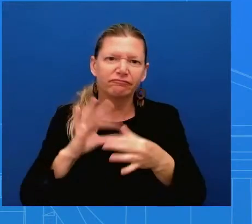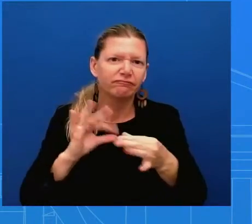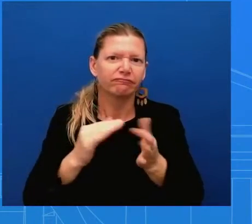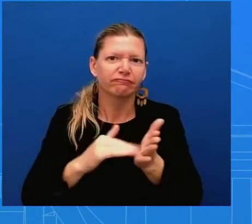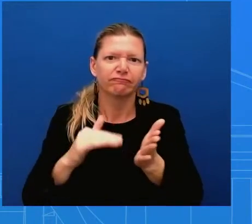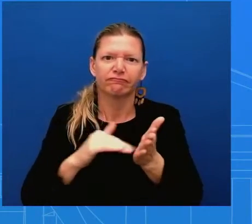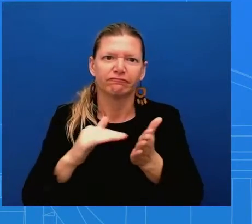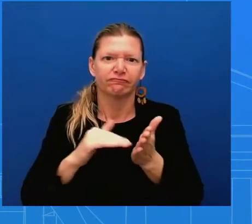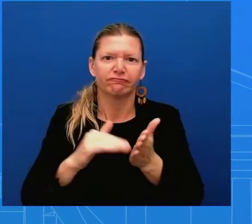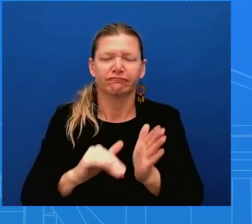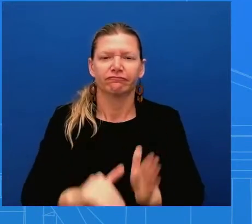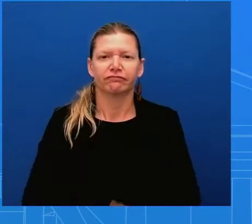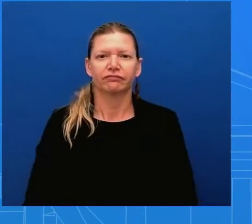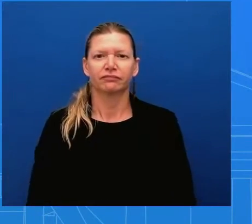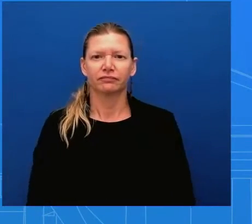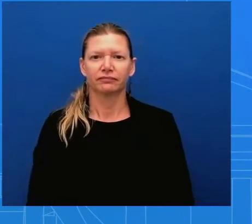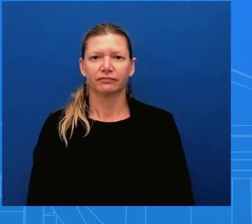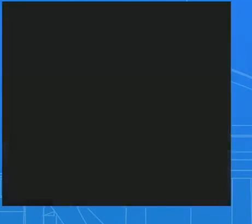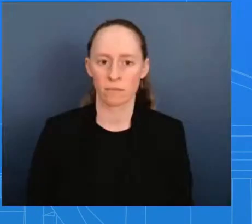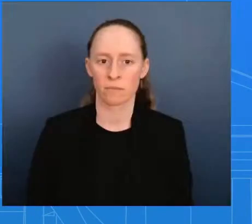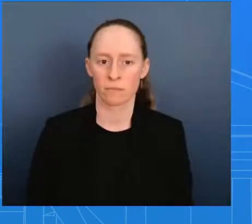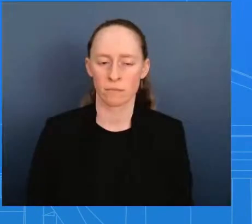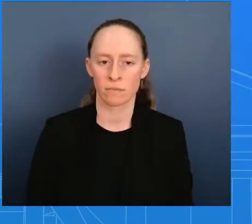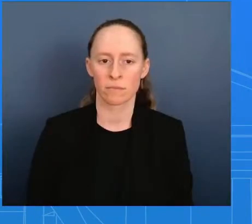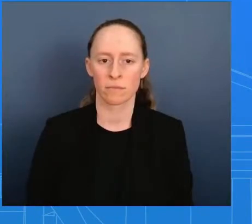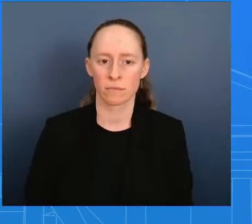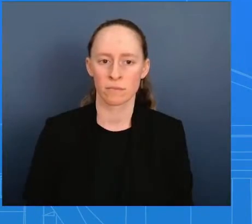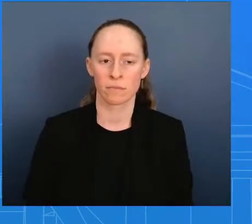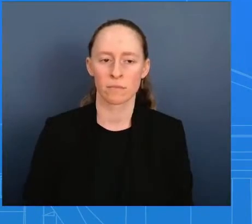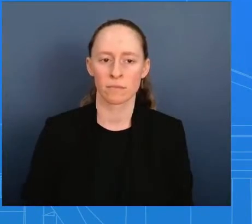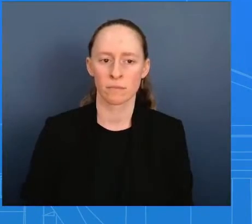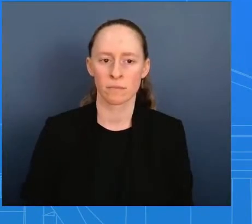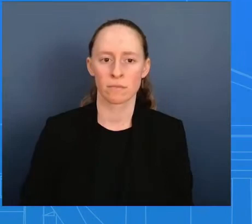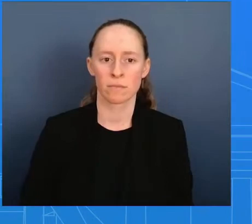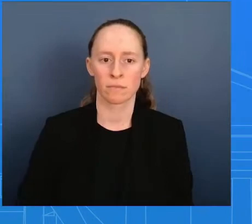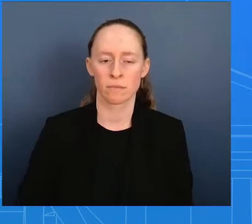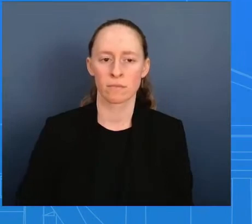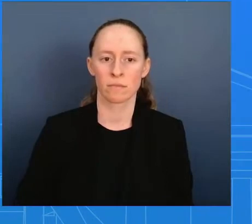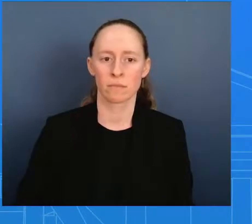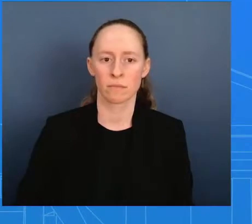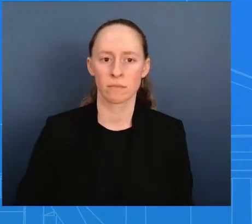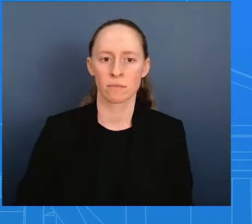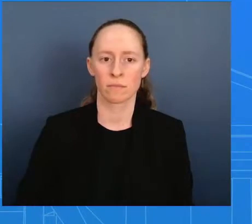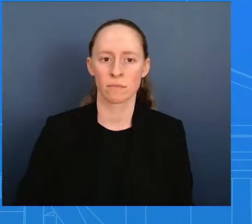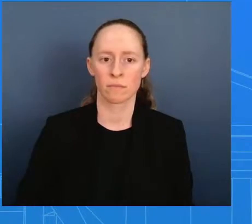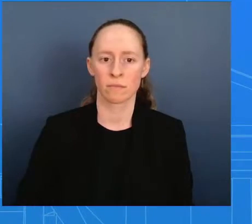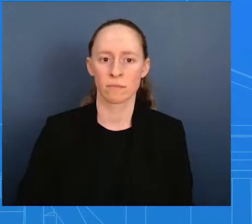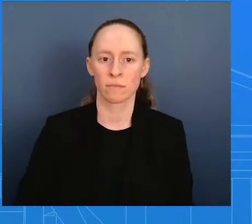the President's appearance at Morehouse because of the Palestinian issue.